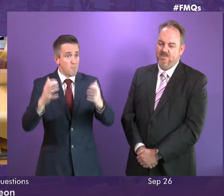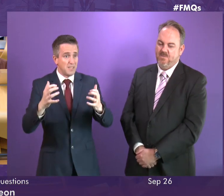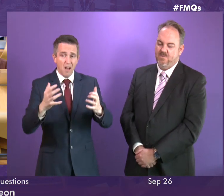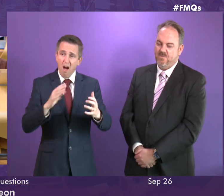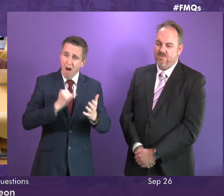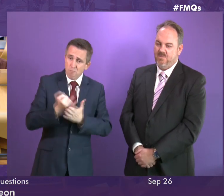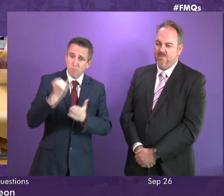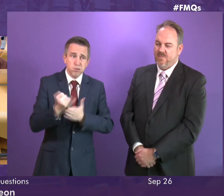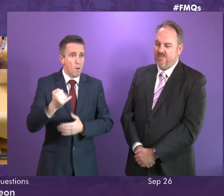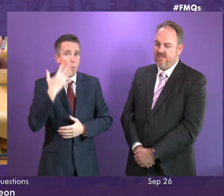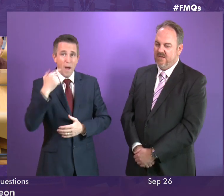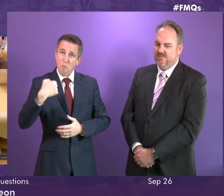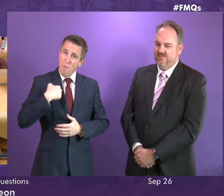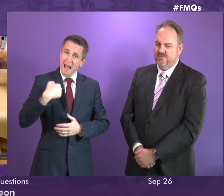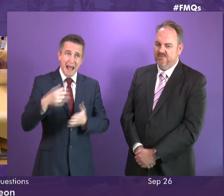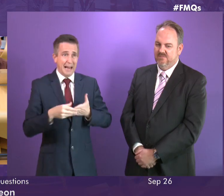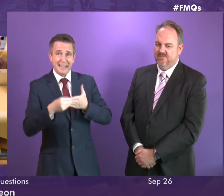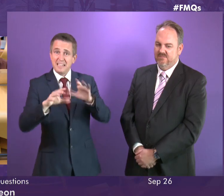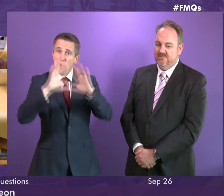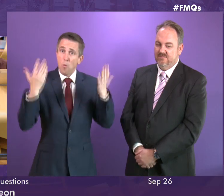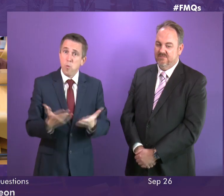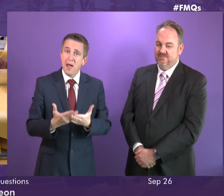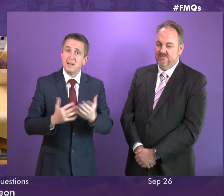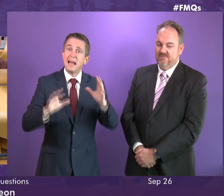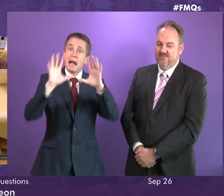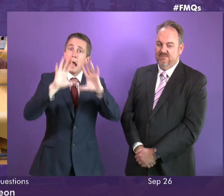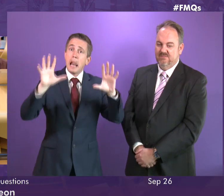action, Green members can decide to sit on their hands, and I think that people across